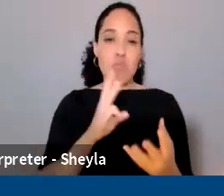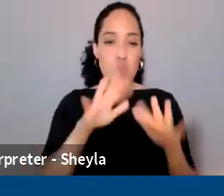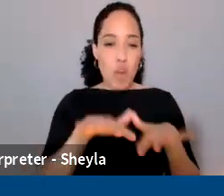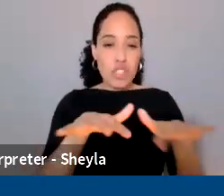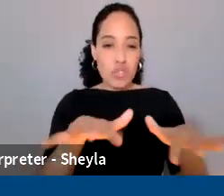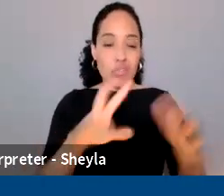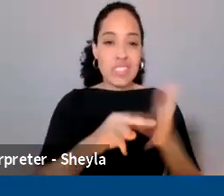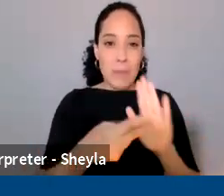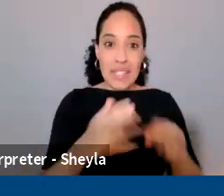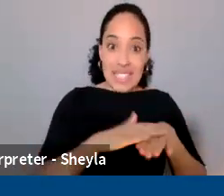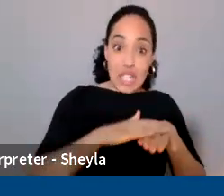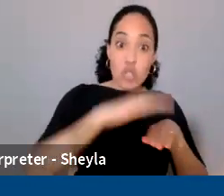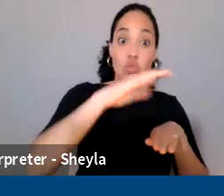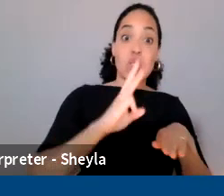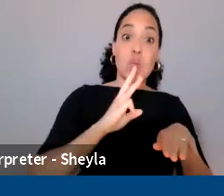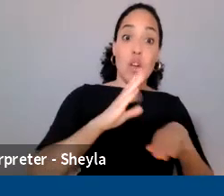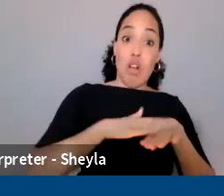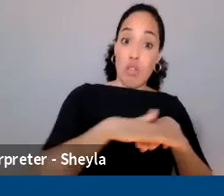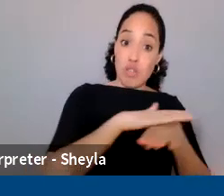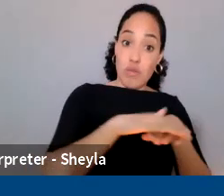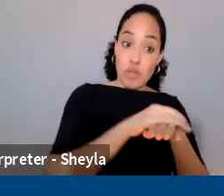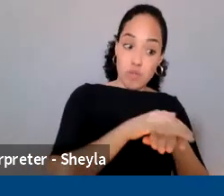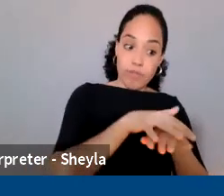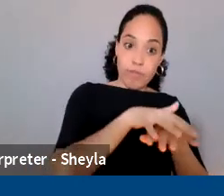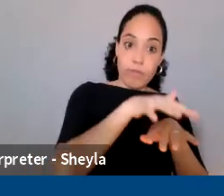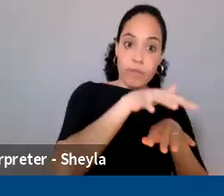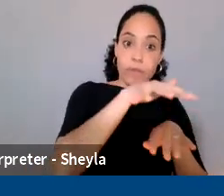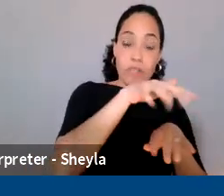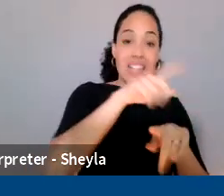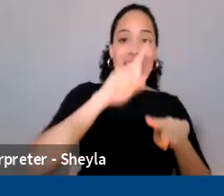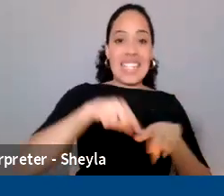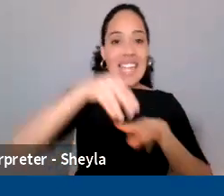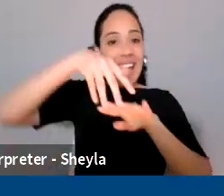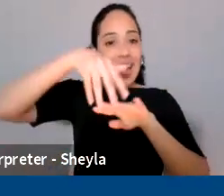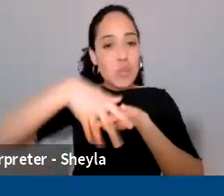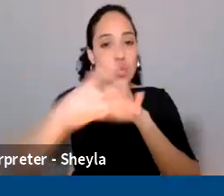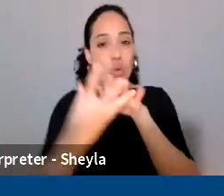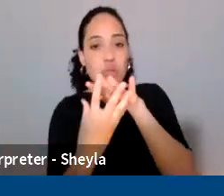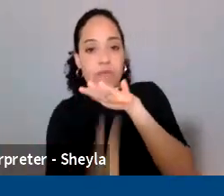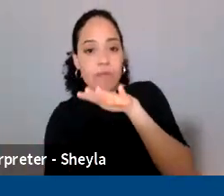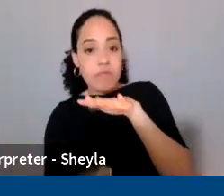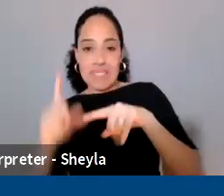during a rainfall because the water cannot absorb into the soil and water flows downhill this water